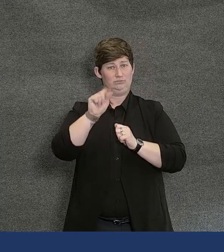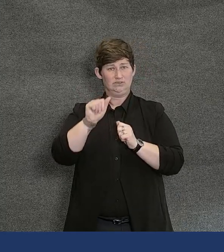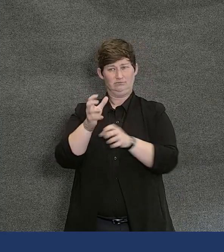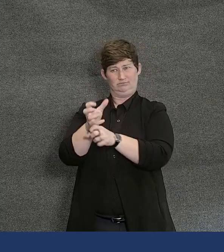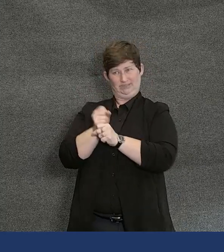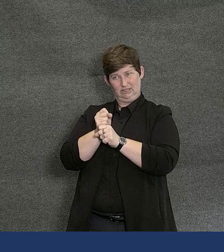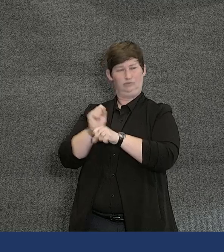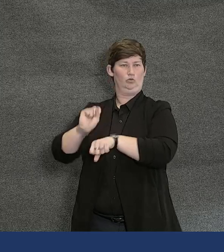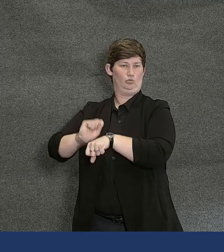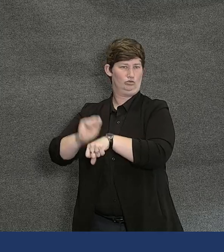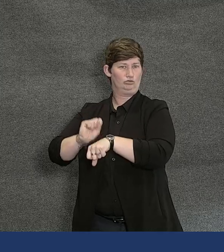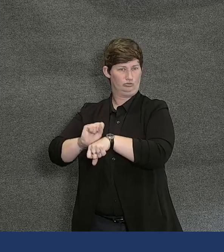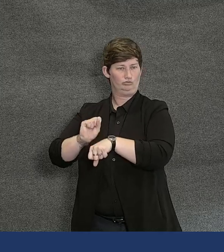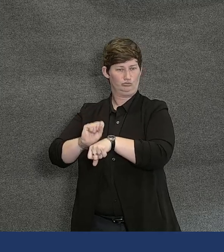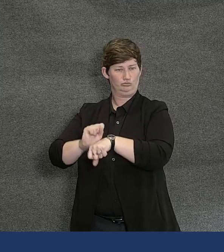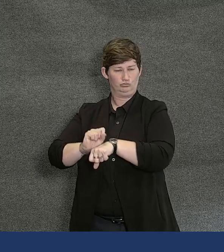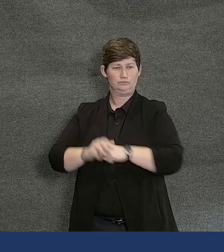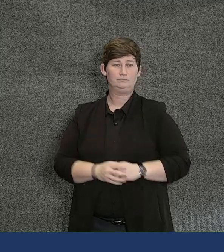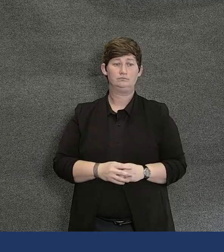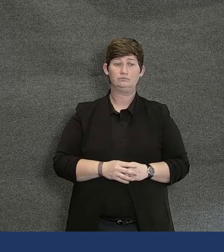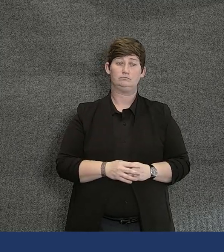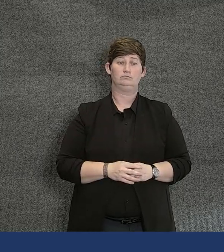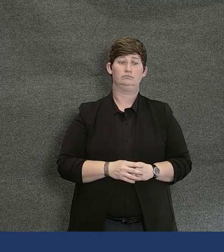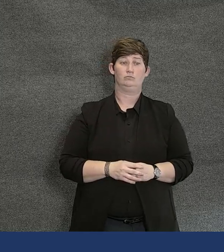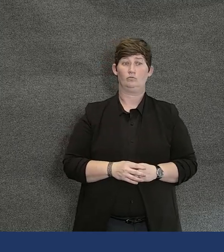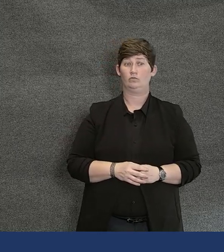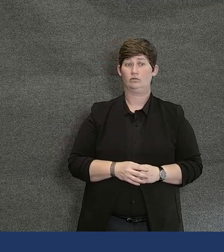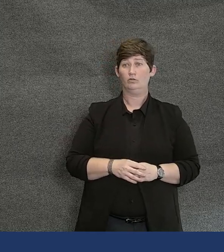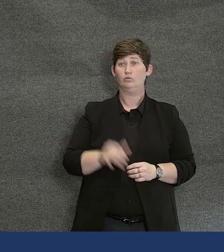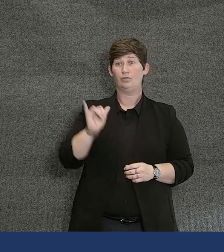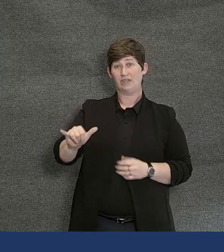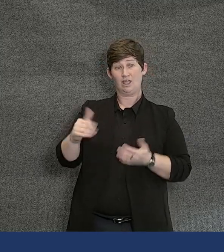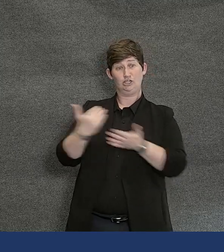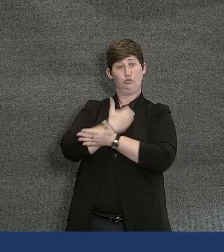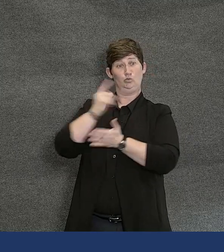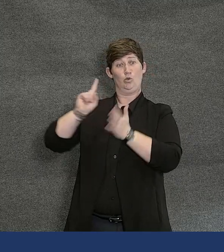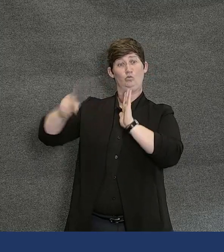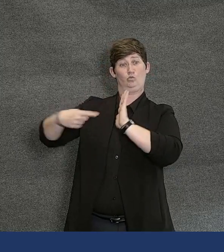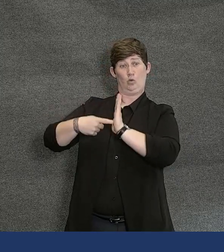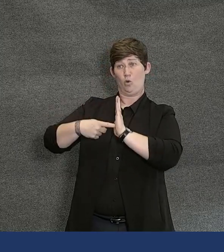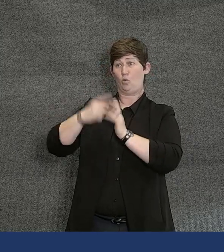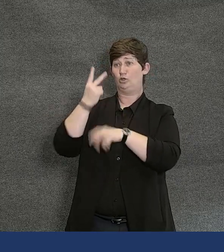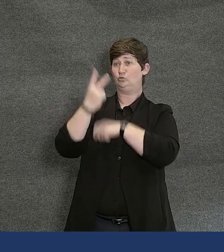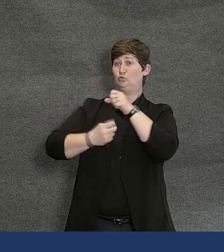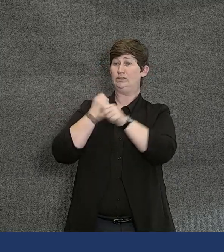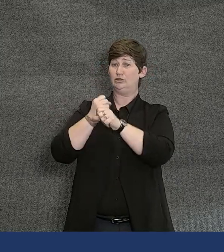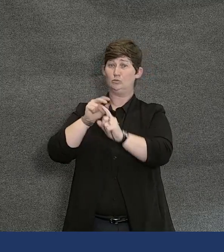Since Schedule A employees start new roles with a two-year probation period instead of a one year,